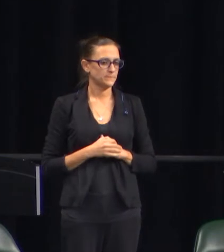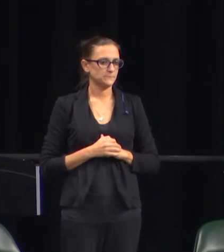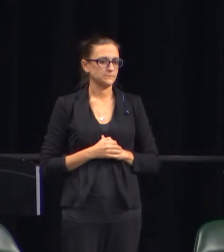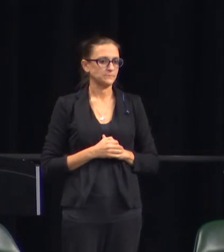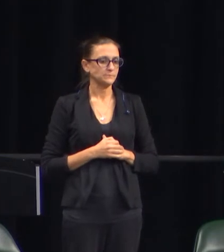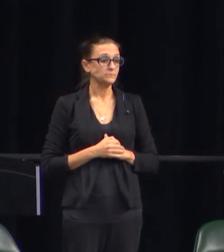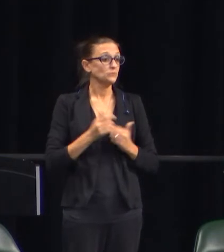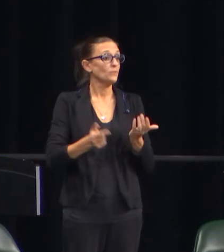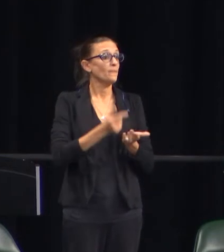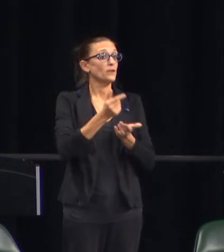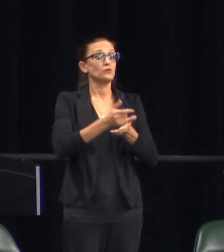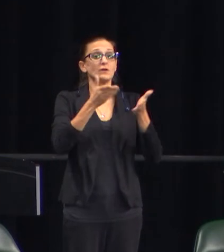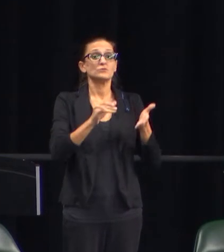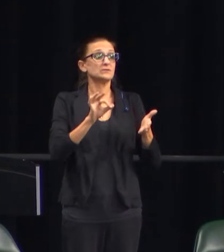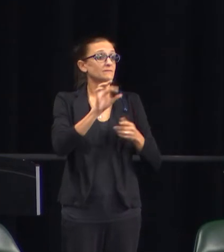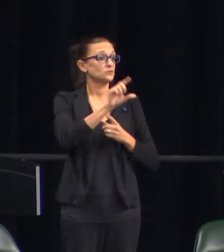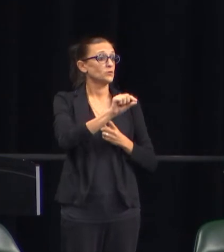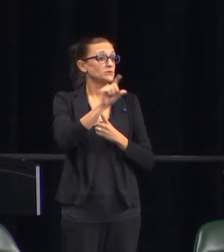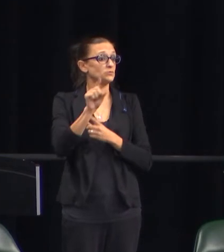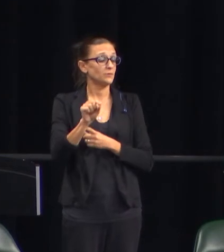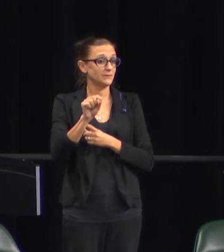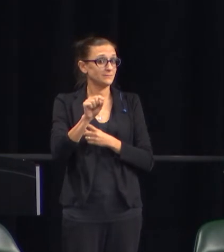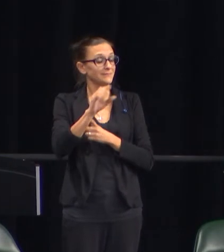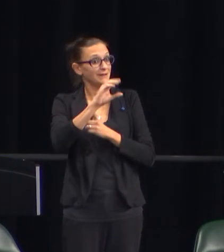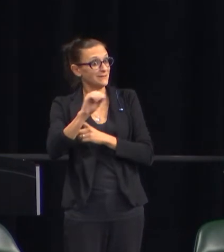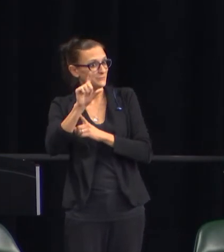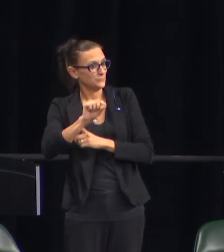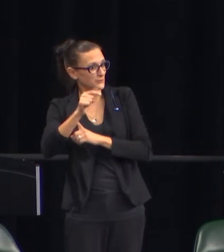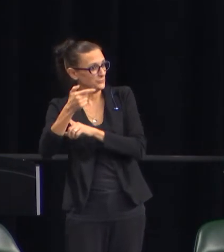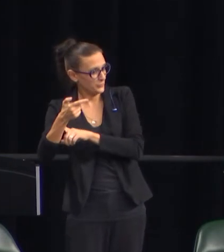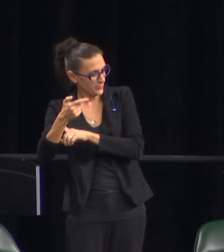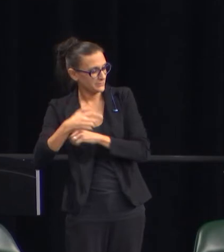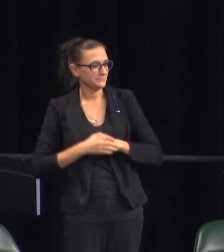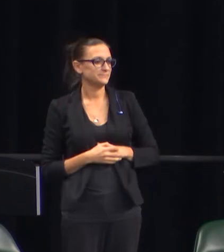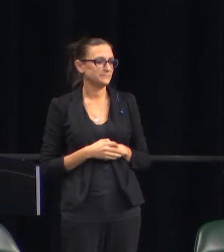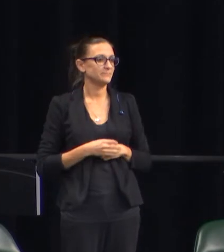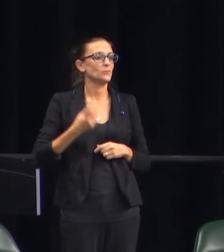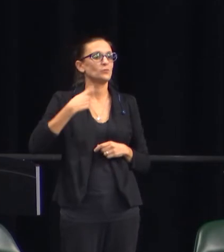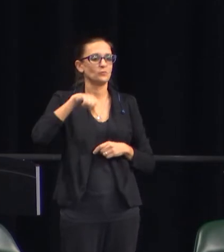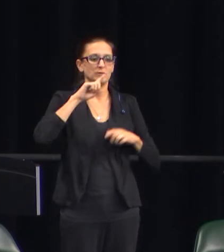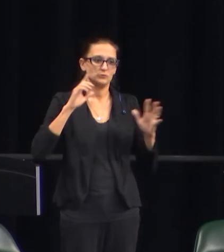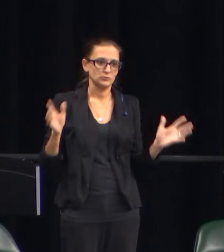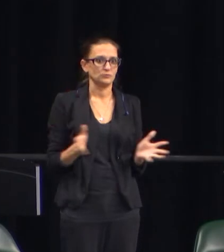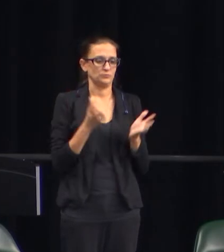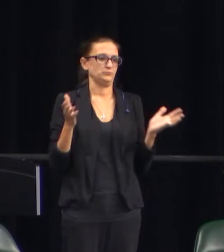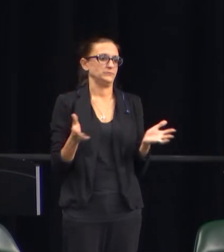Graduates of 2020 and 2021, we are encouraged by you.